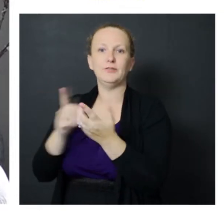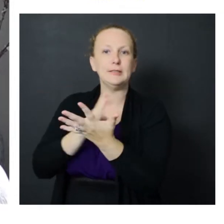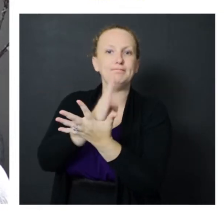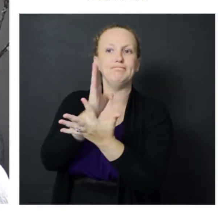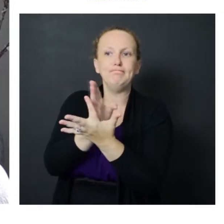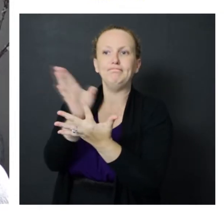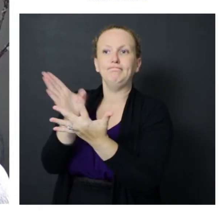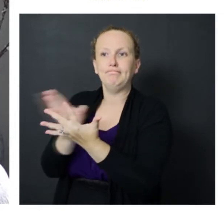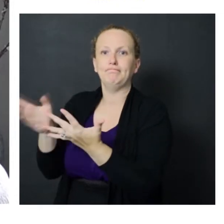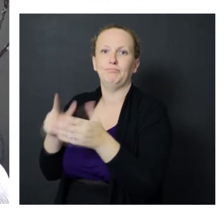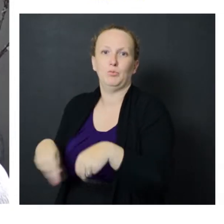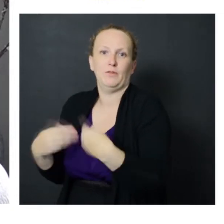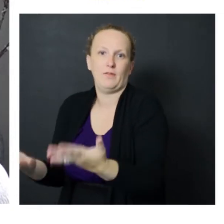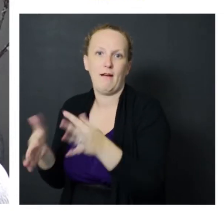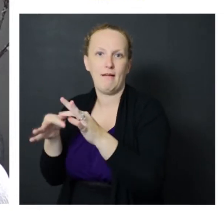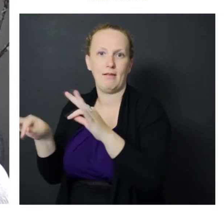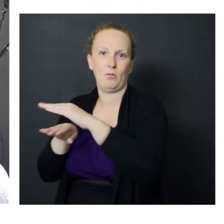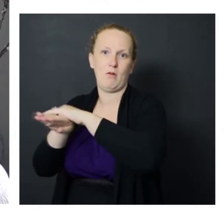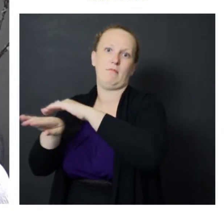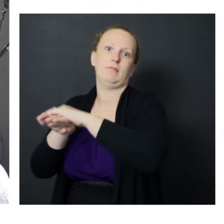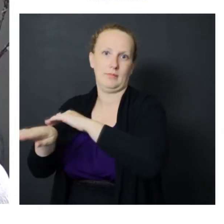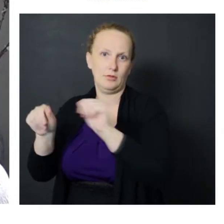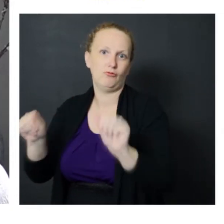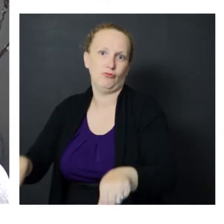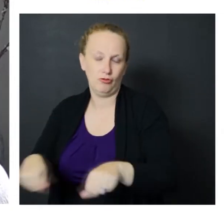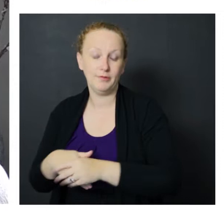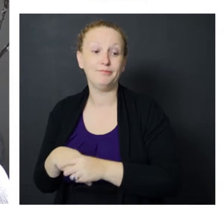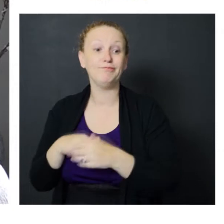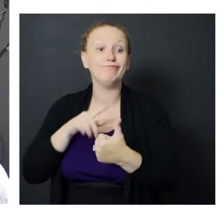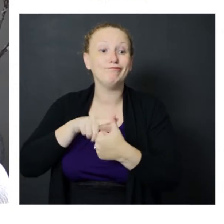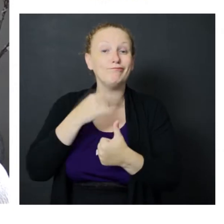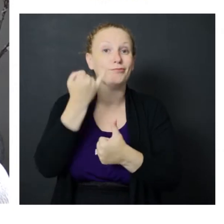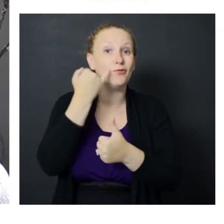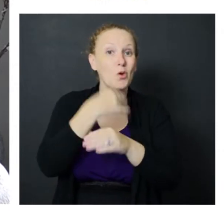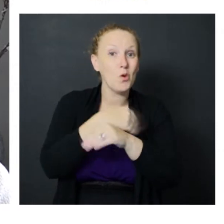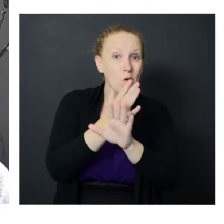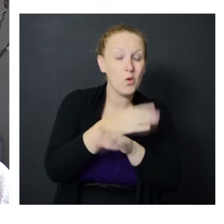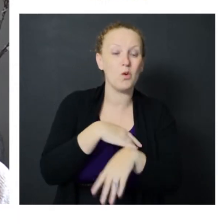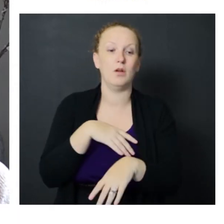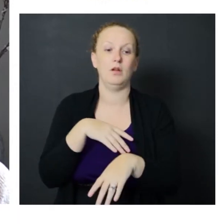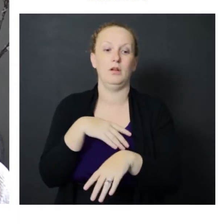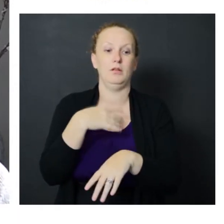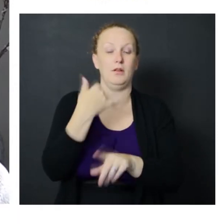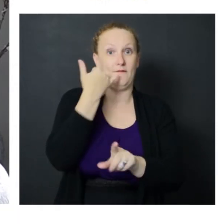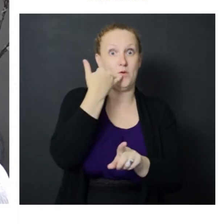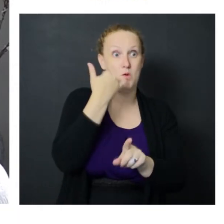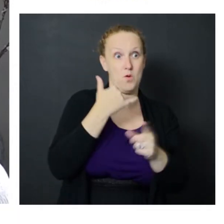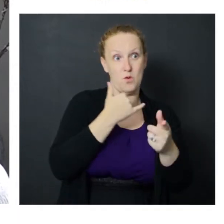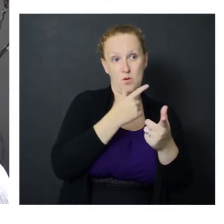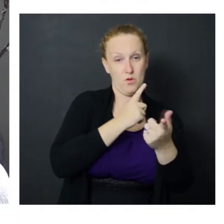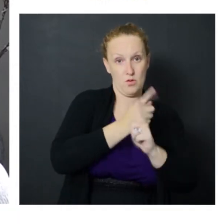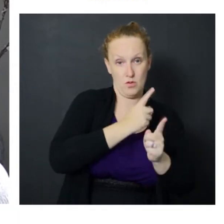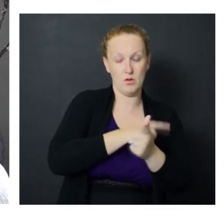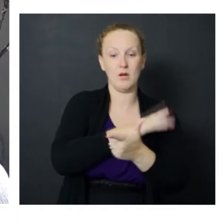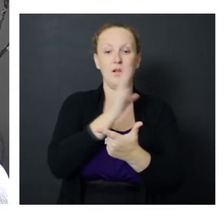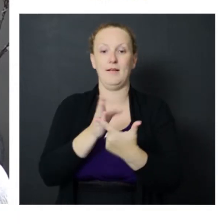to their patients and providers. They had the on over the phone or video remote interpreters They had staff interpreters.